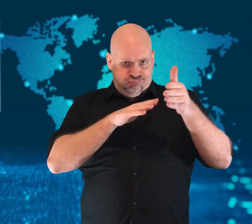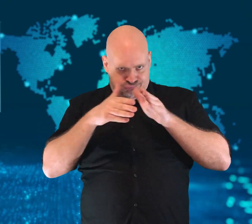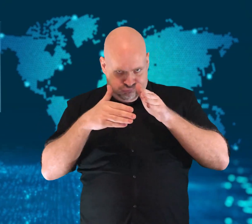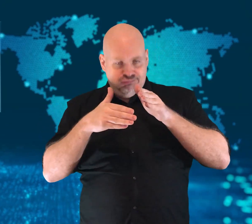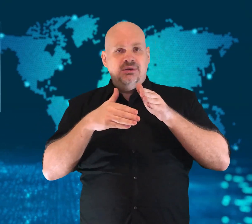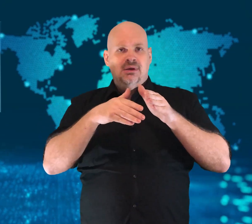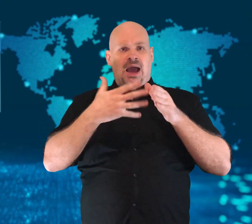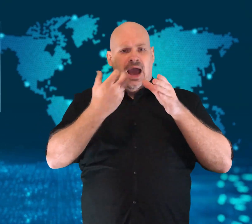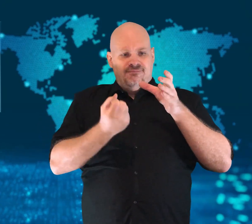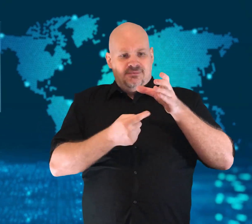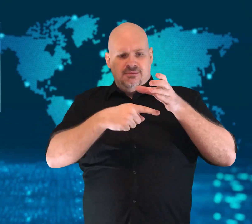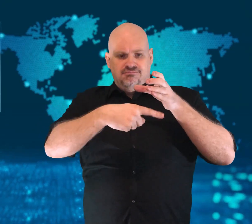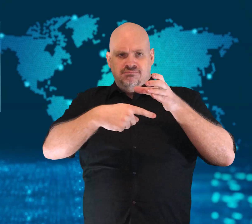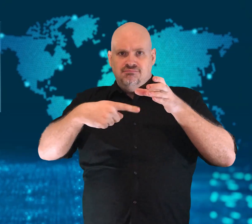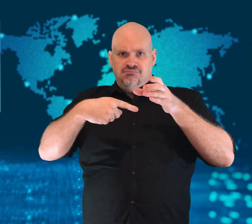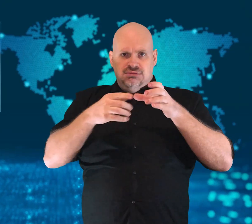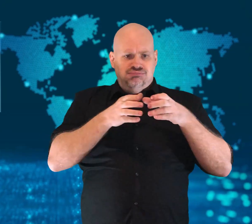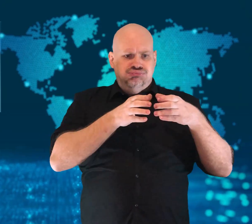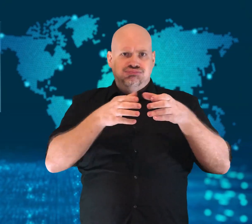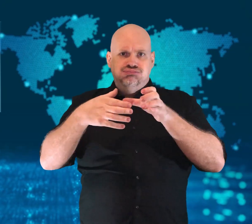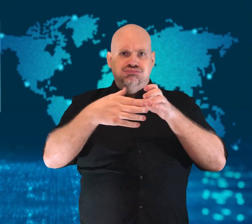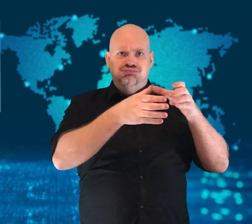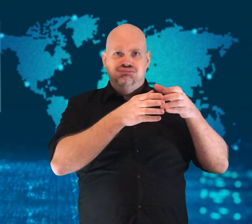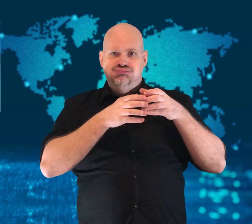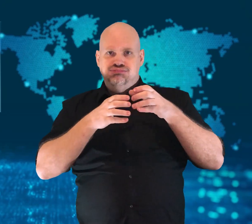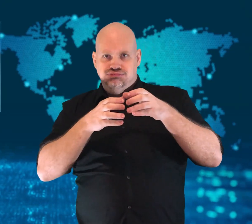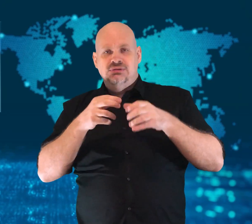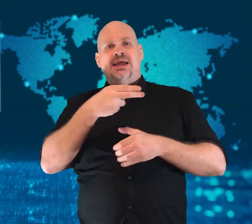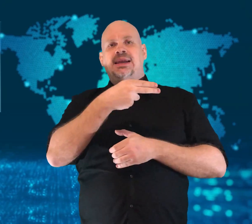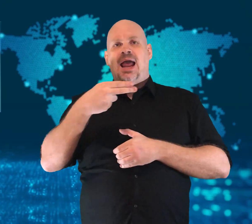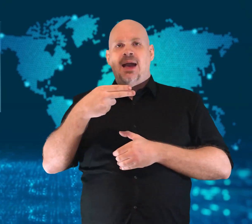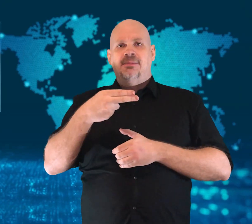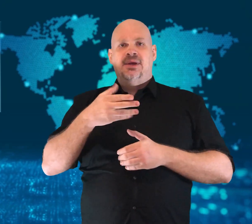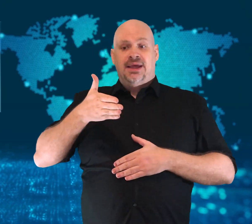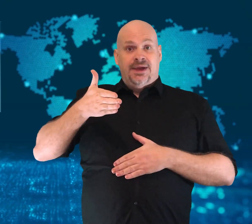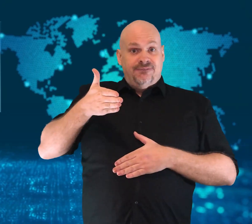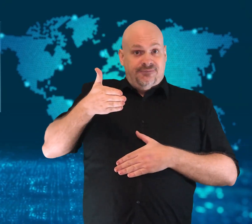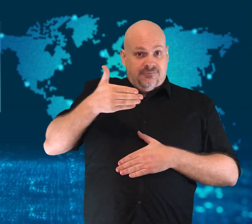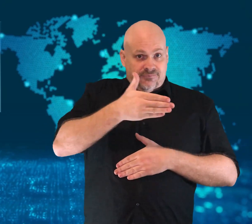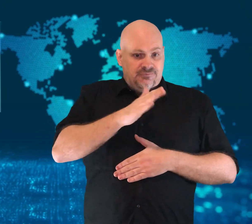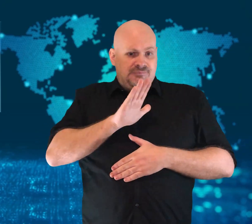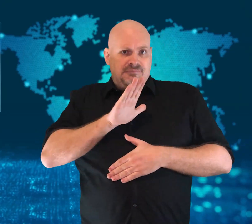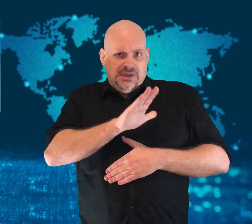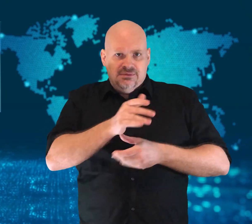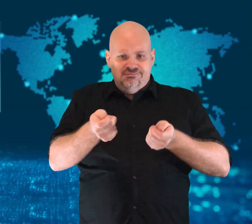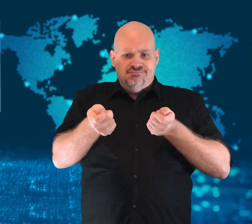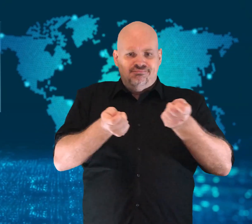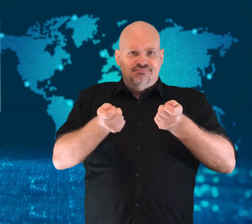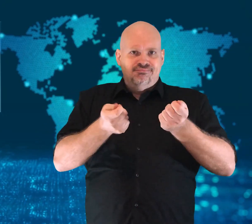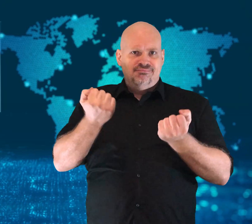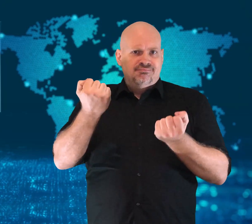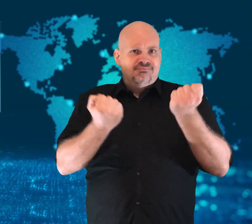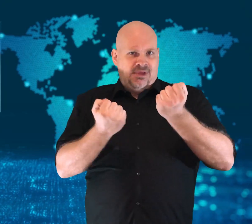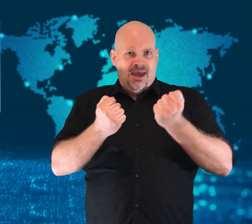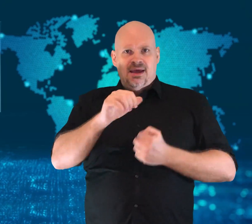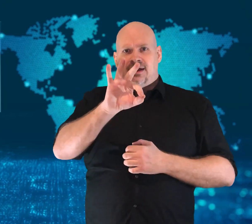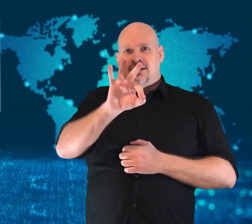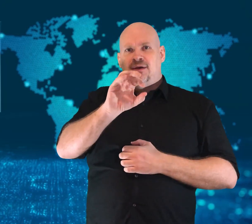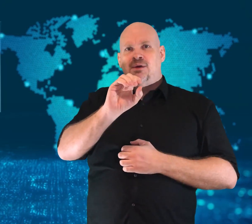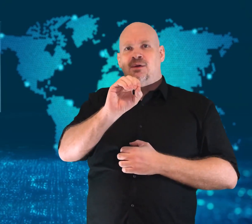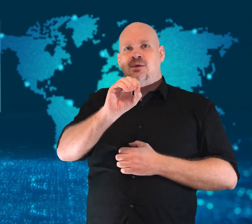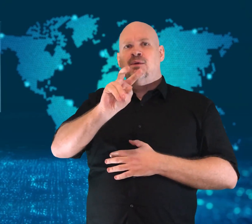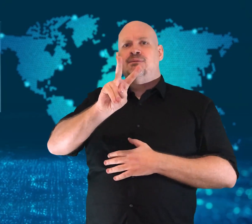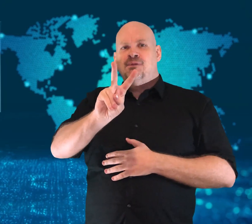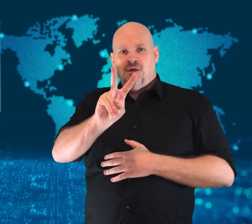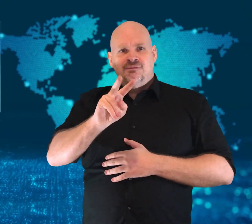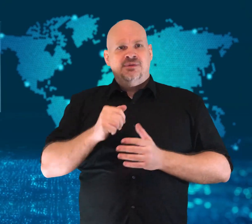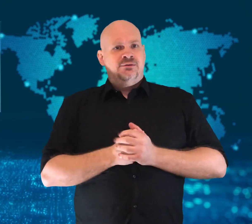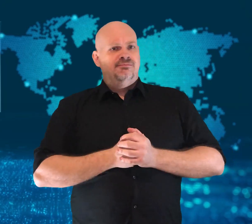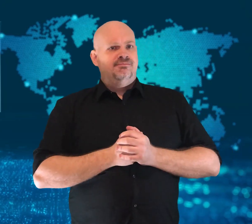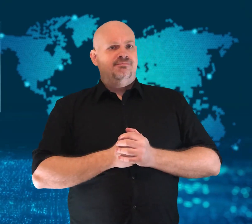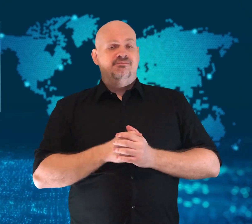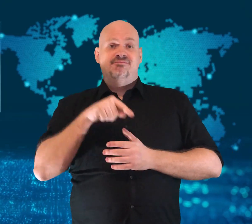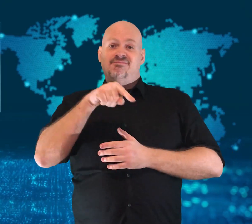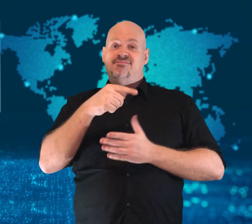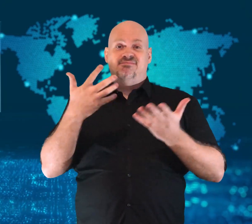collect data about the fish’s position and orientation inside their water tank.